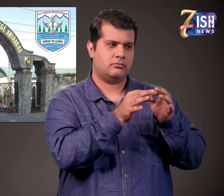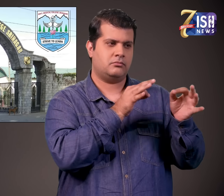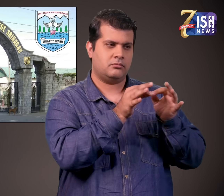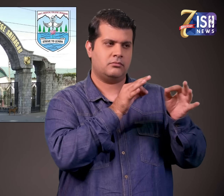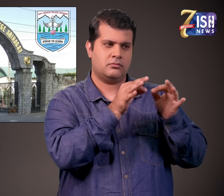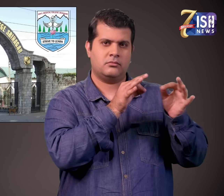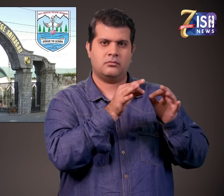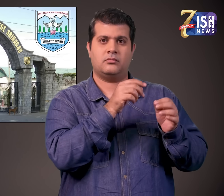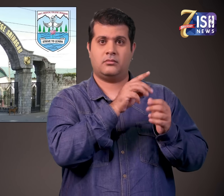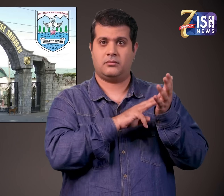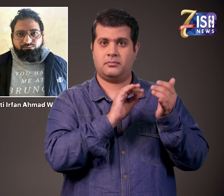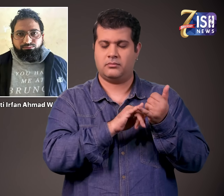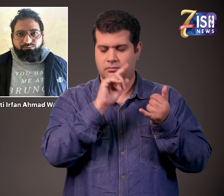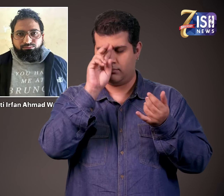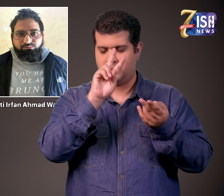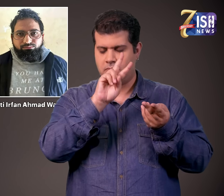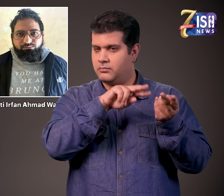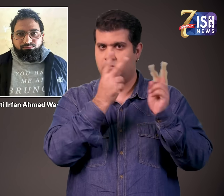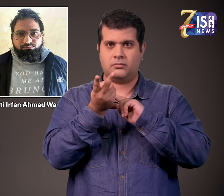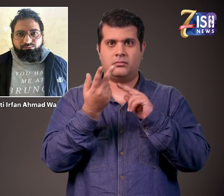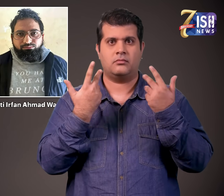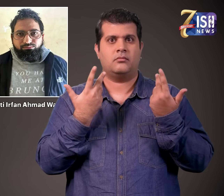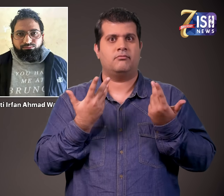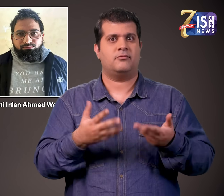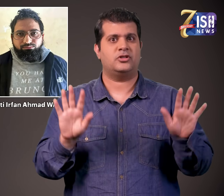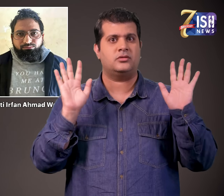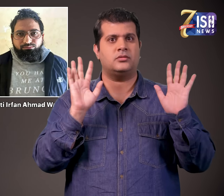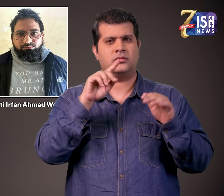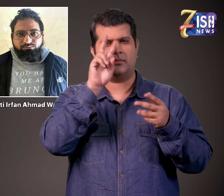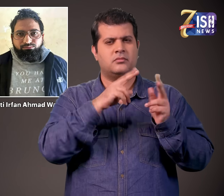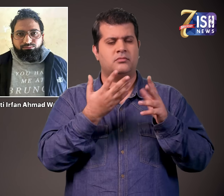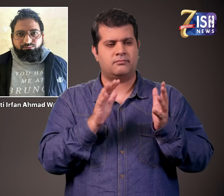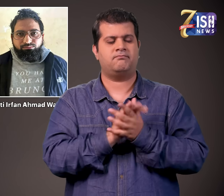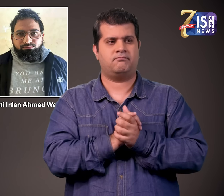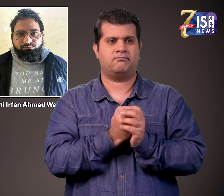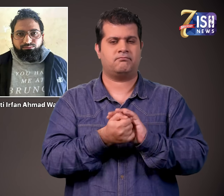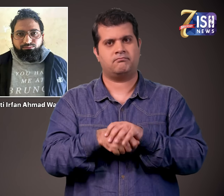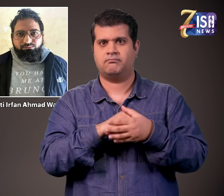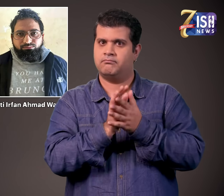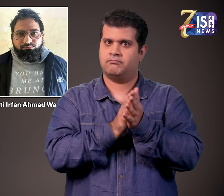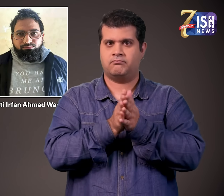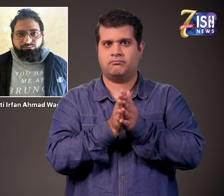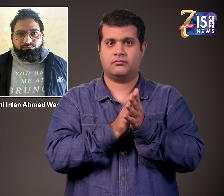Wagay brainwashed Muzammil.